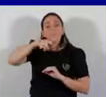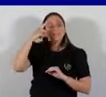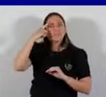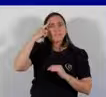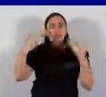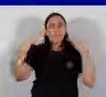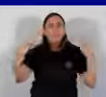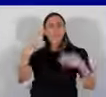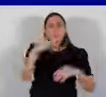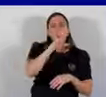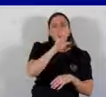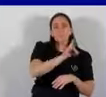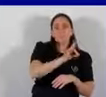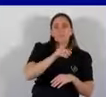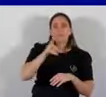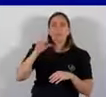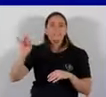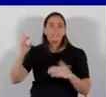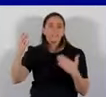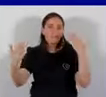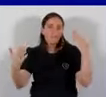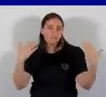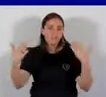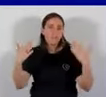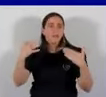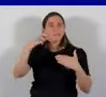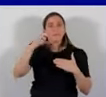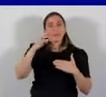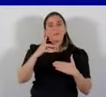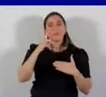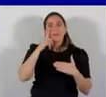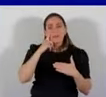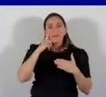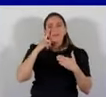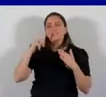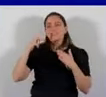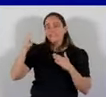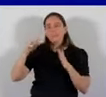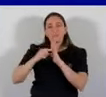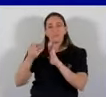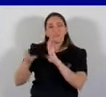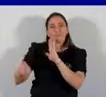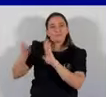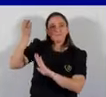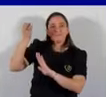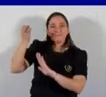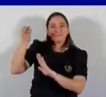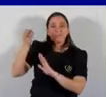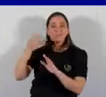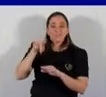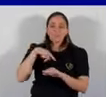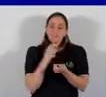The economy grew by 6% because if you look at it December against December in the most de-stationized